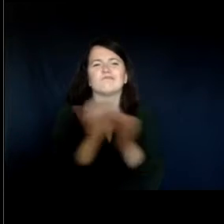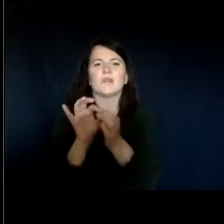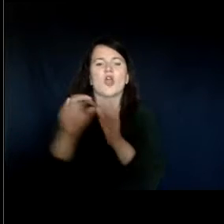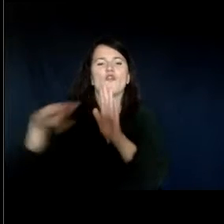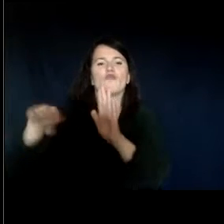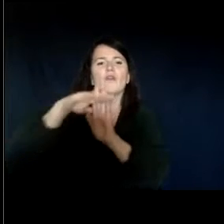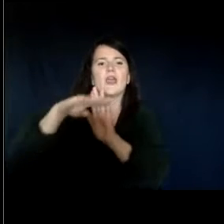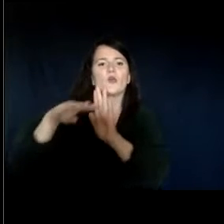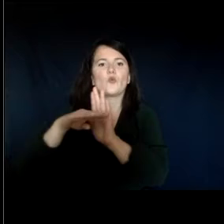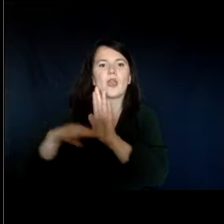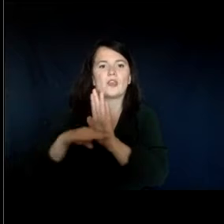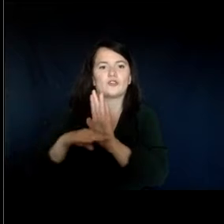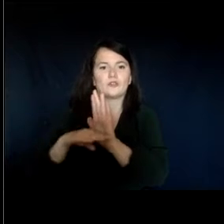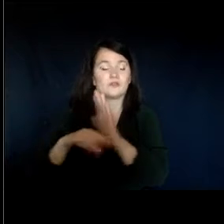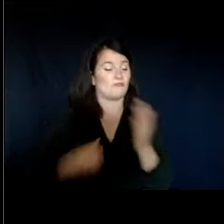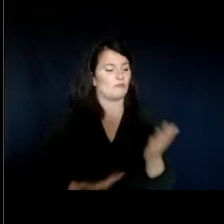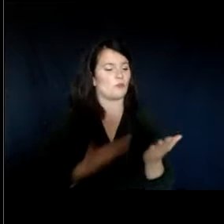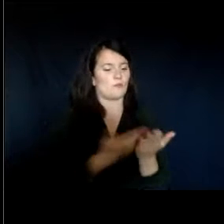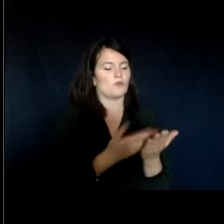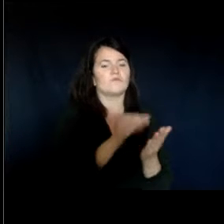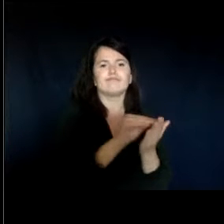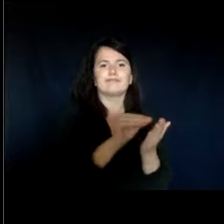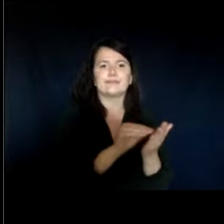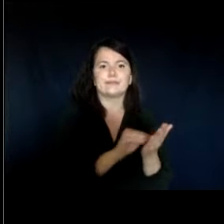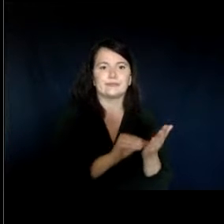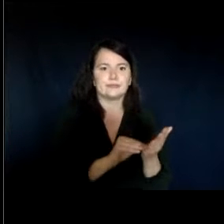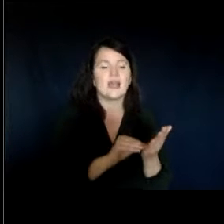much more focus and intensive support